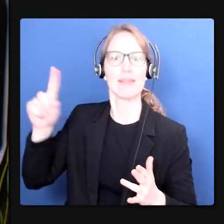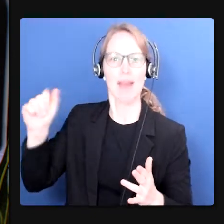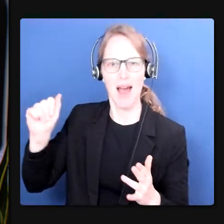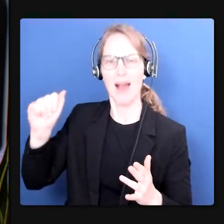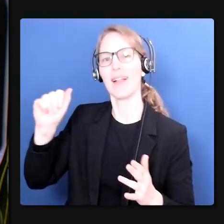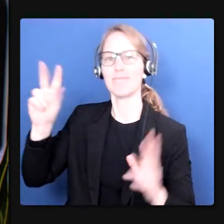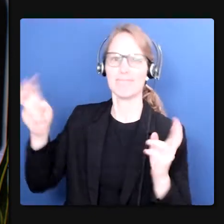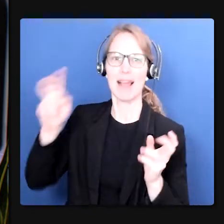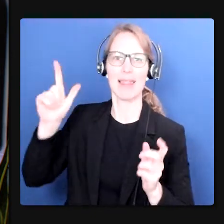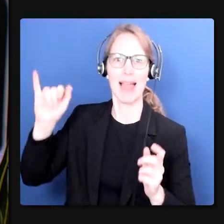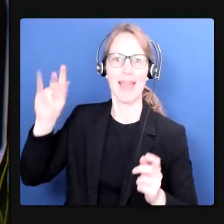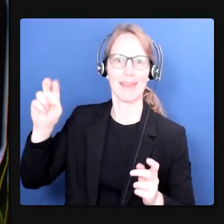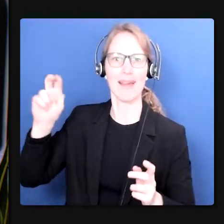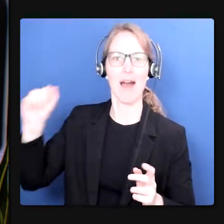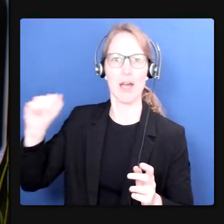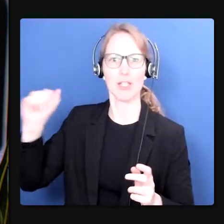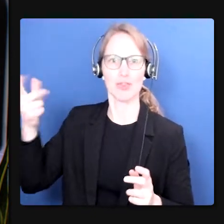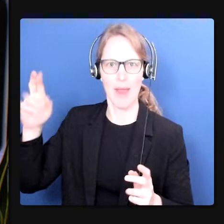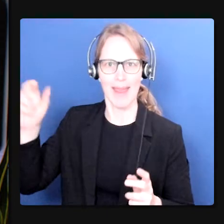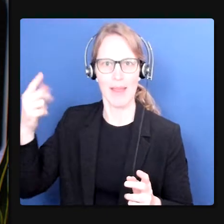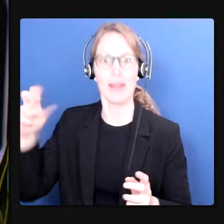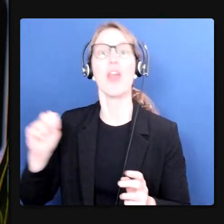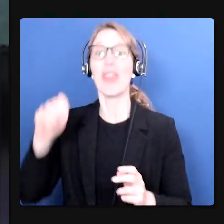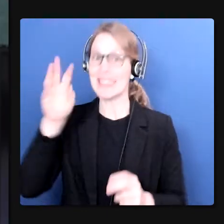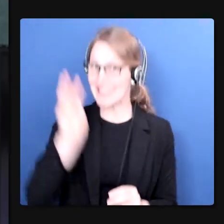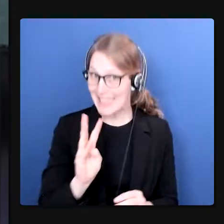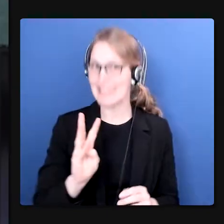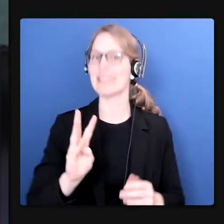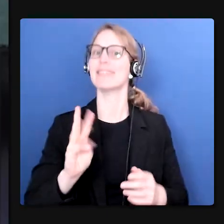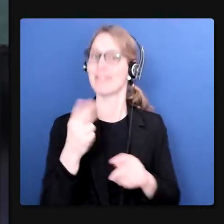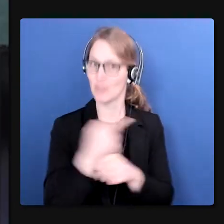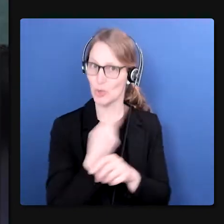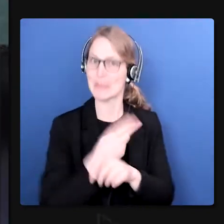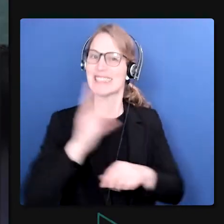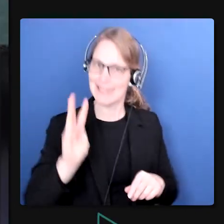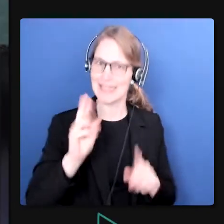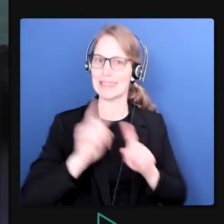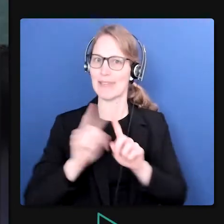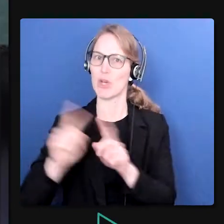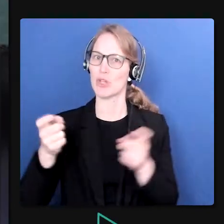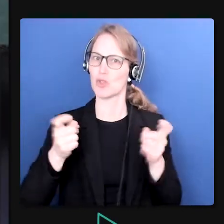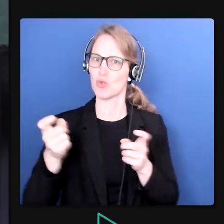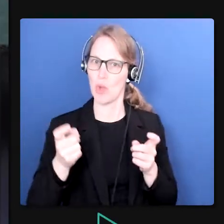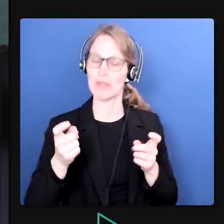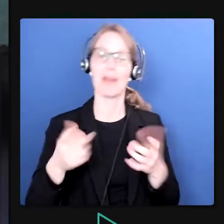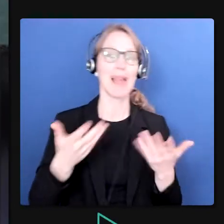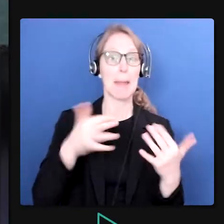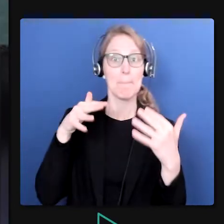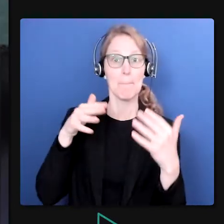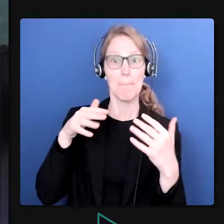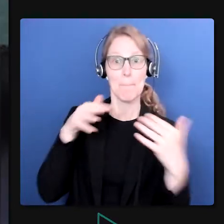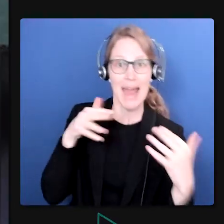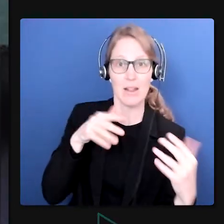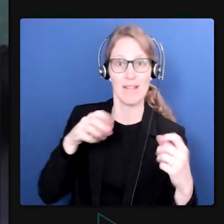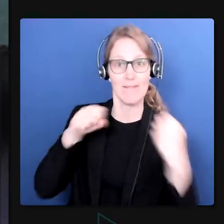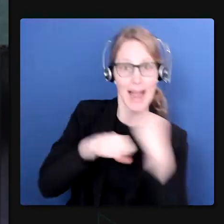six different control sets that made sense in that game. The controls that make sense when you're in battle are different than the controls that make sense when you're on the map,